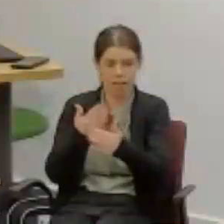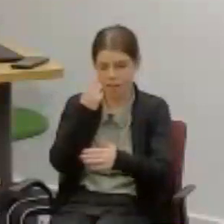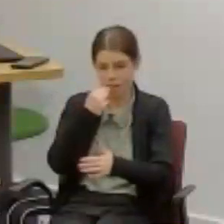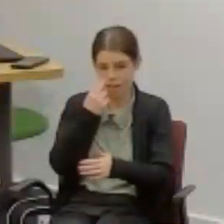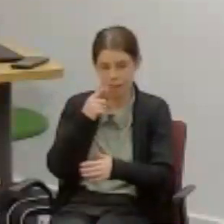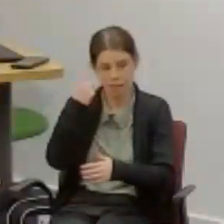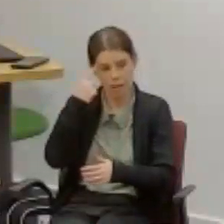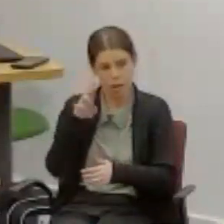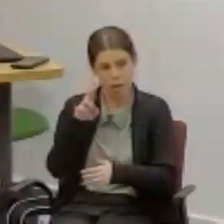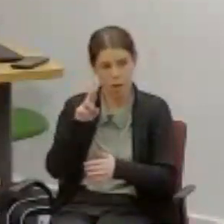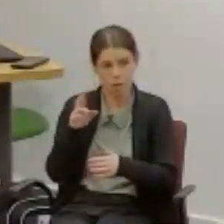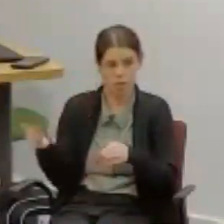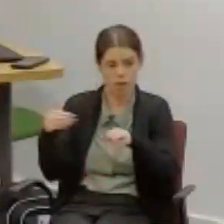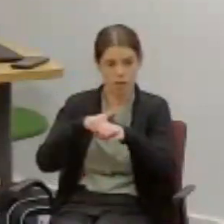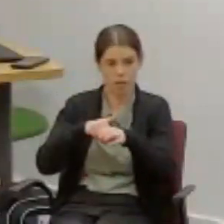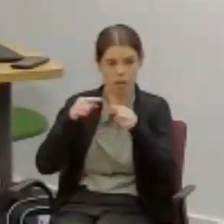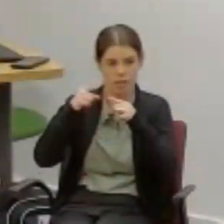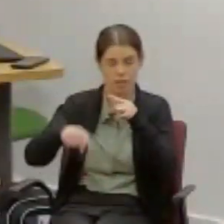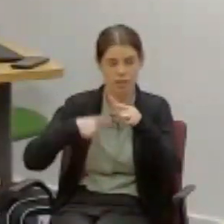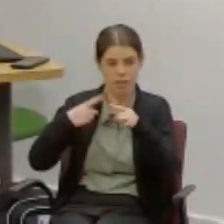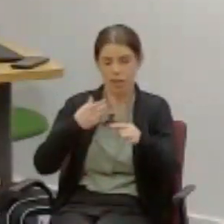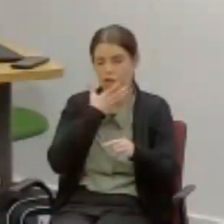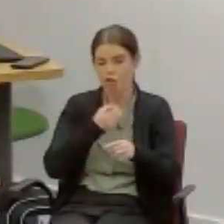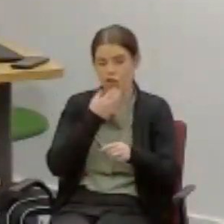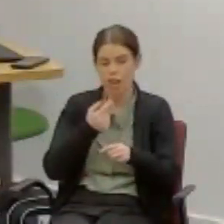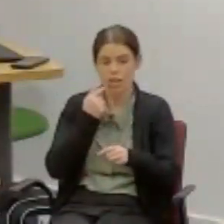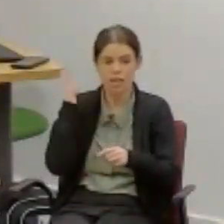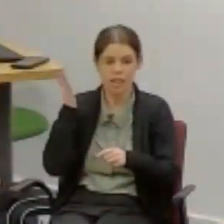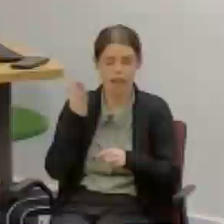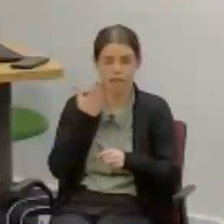hope you join us next year for the Christmas lecture again and have a lovely break and